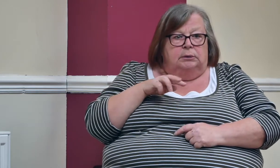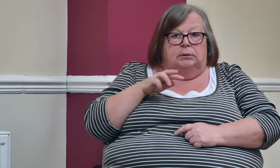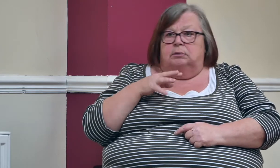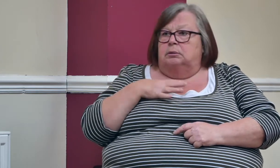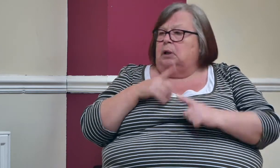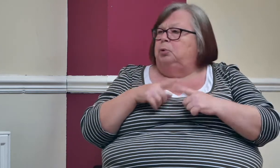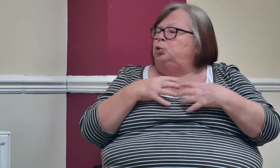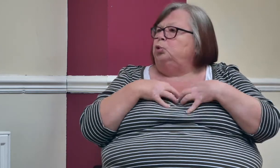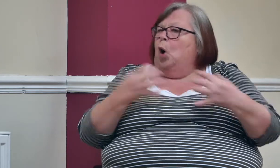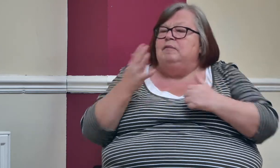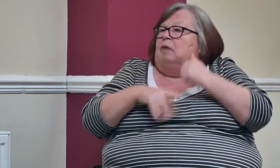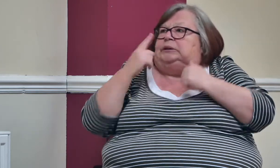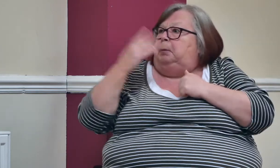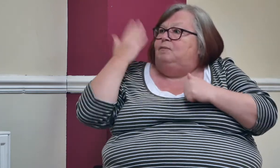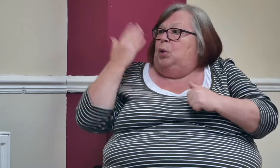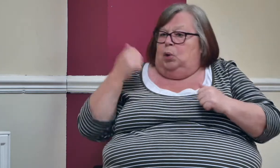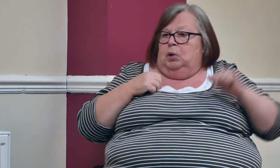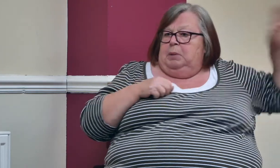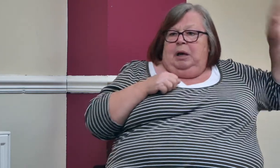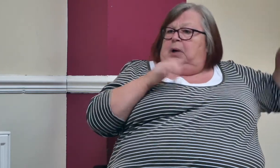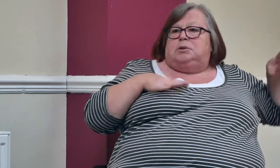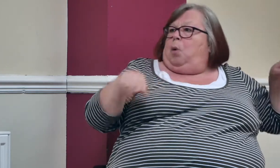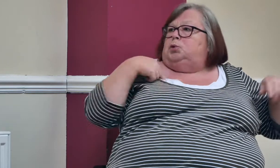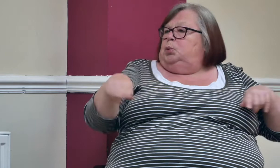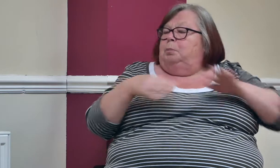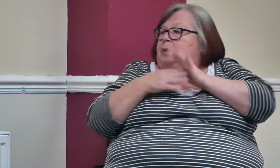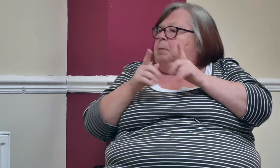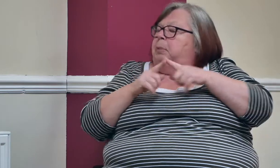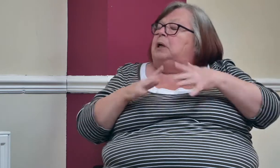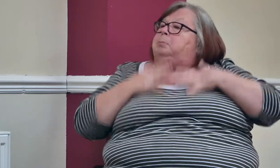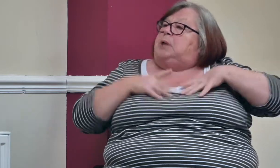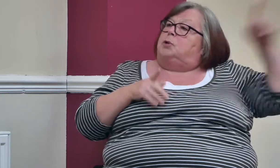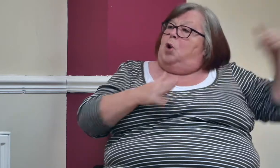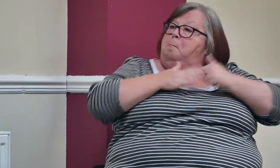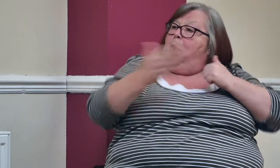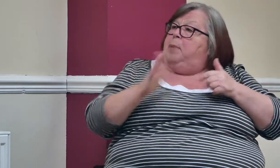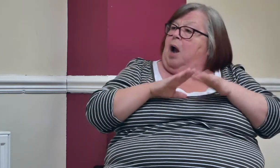I was in shock. I'd never seen this before. "Mum, I don't want to be here" This upset her more,